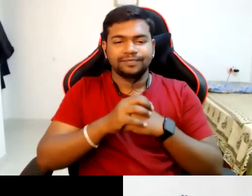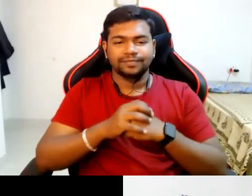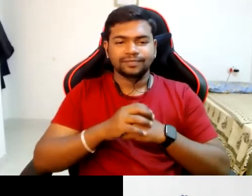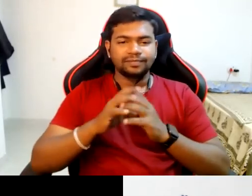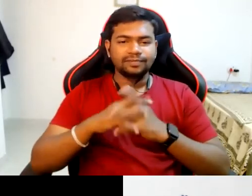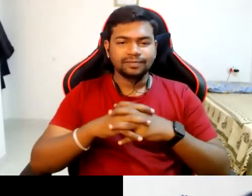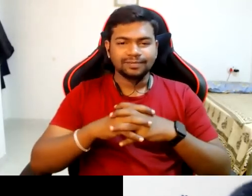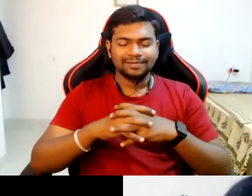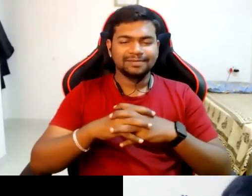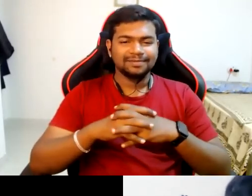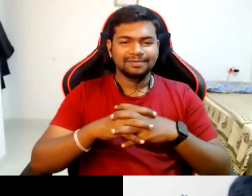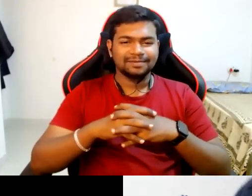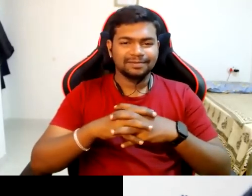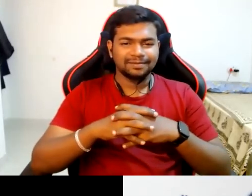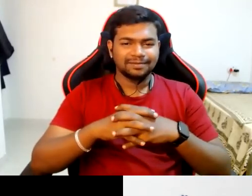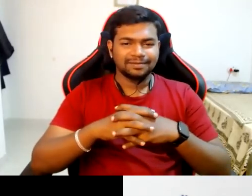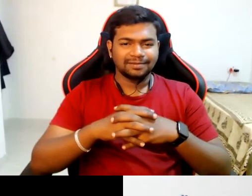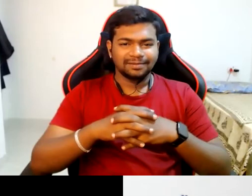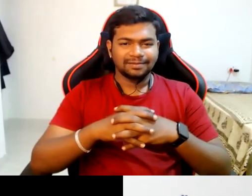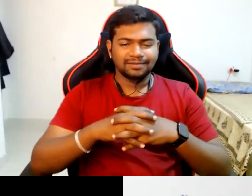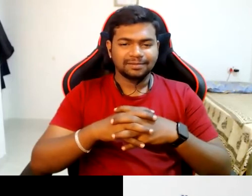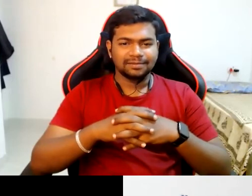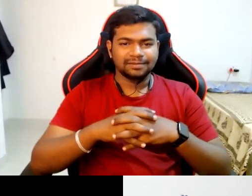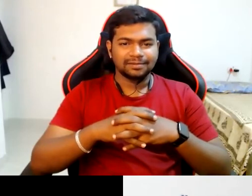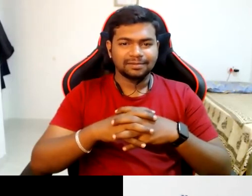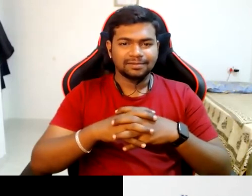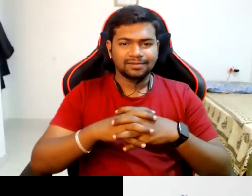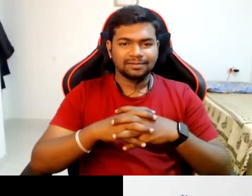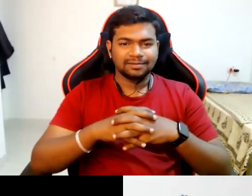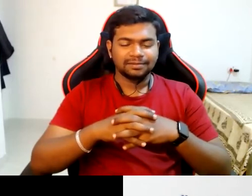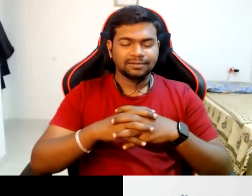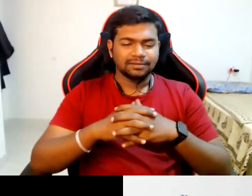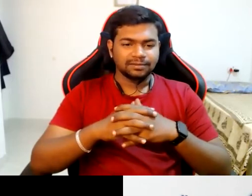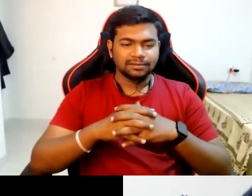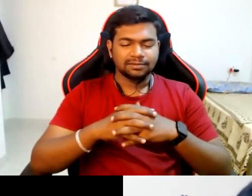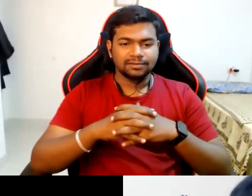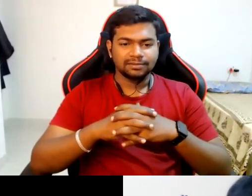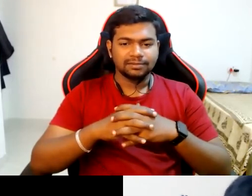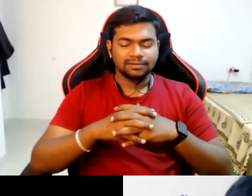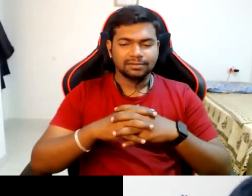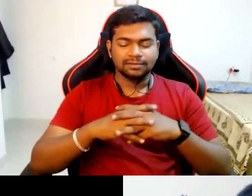It's OK. lets take that mode of invention That's for sure.